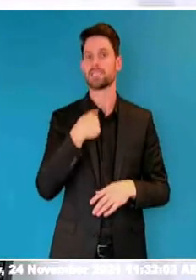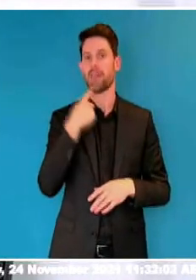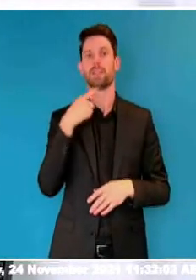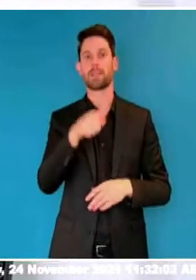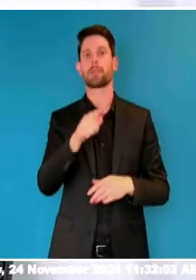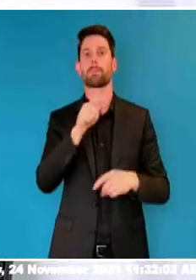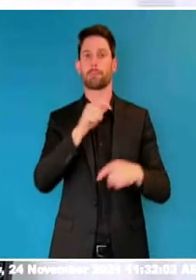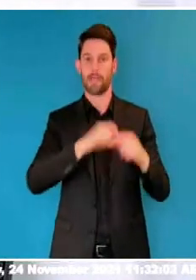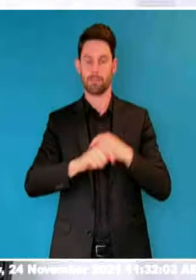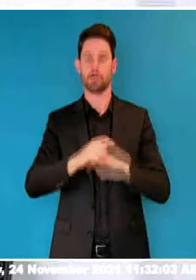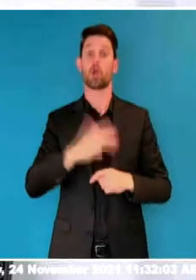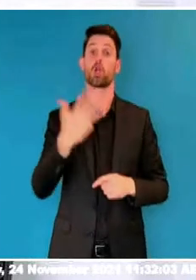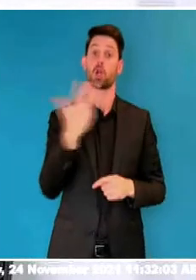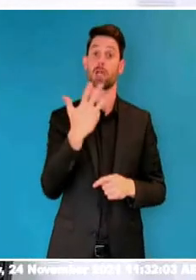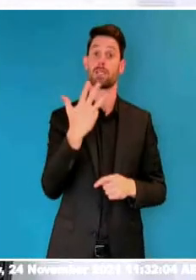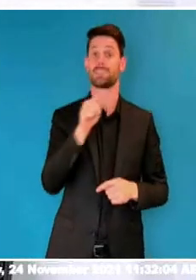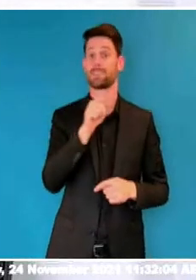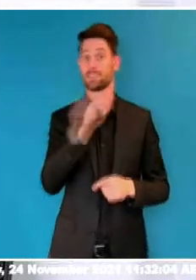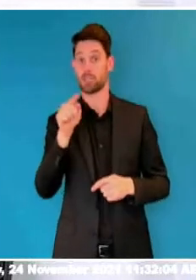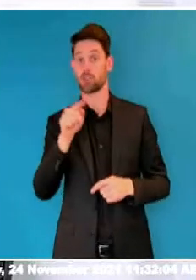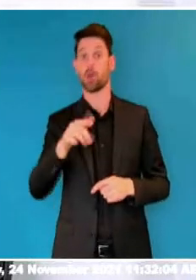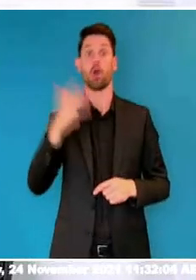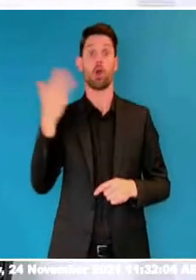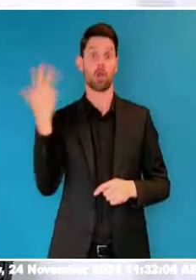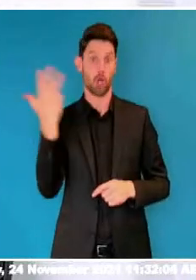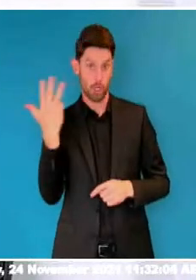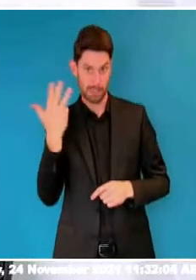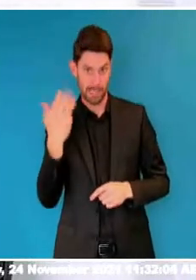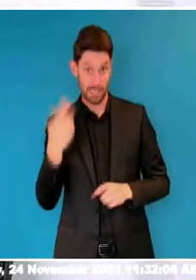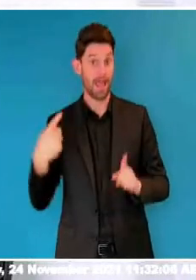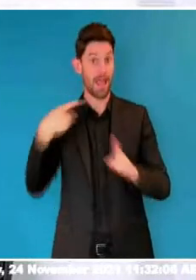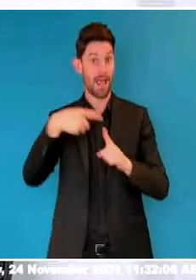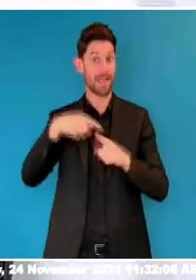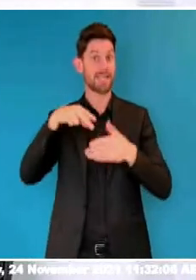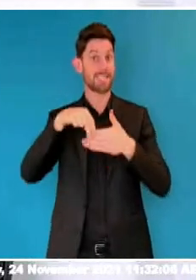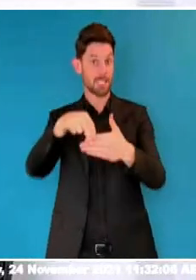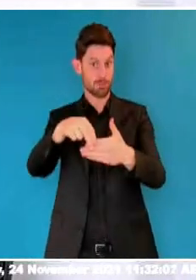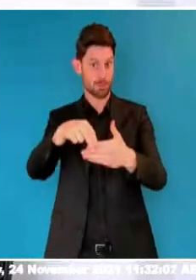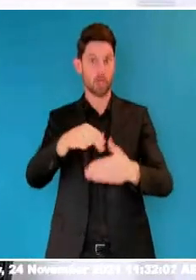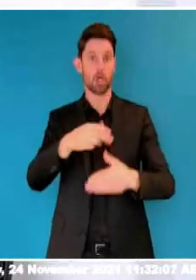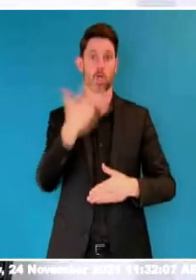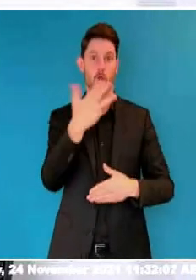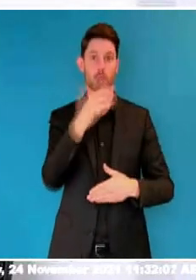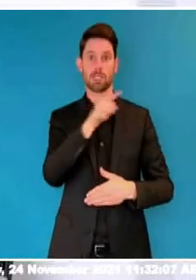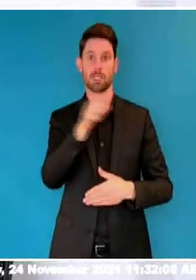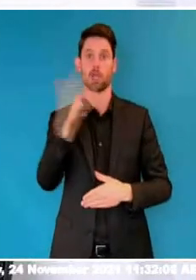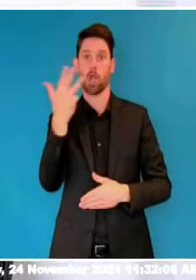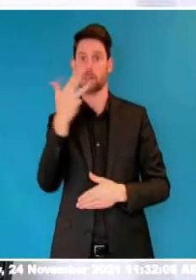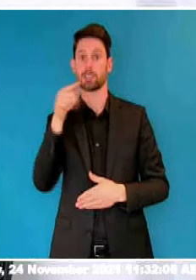19 19 with attachments 19 19.1 through to 19 19.8.